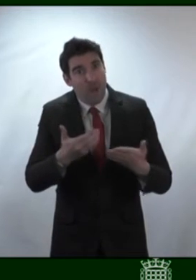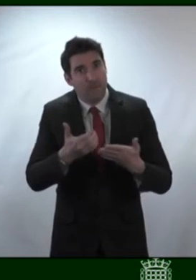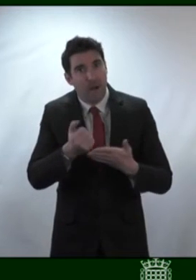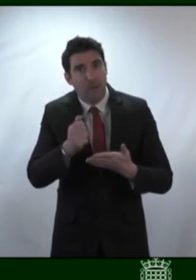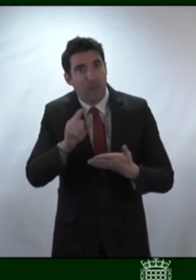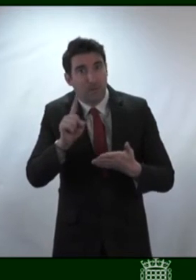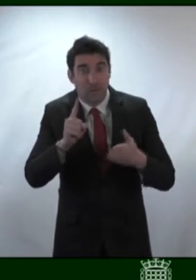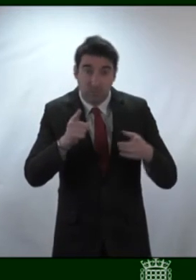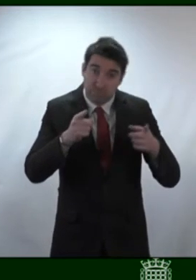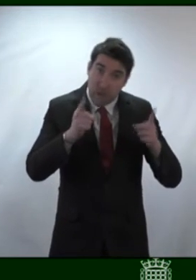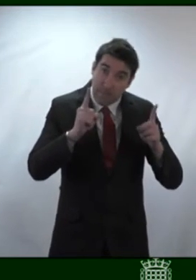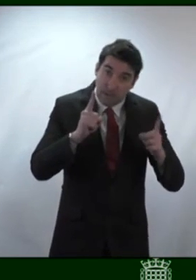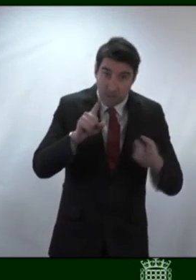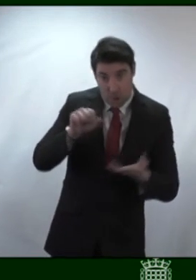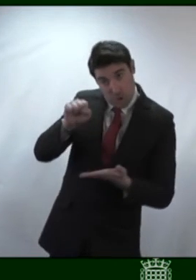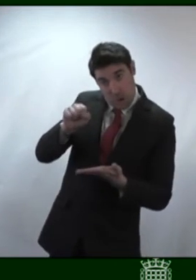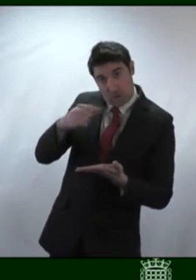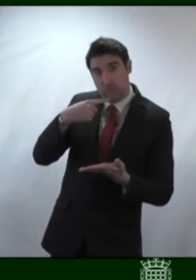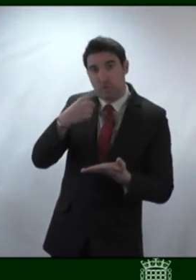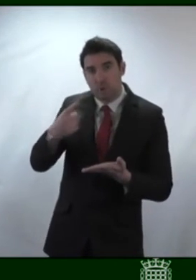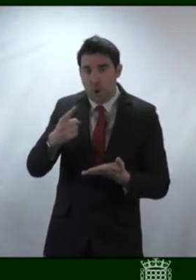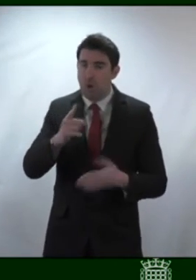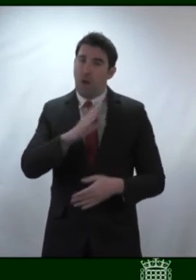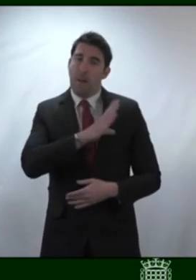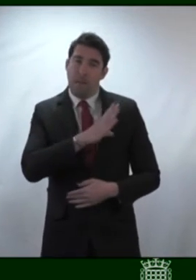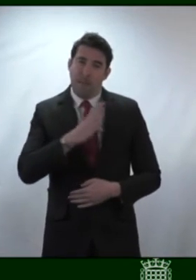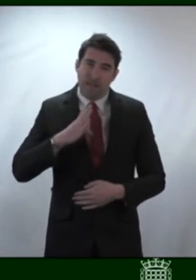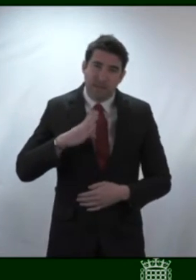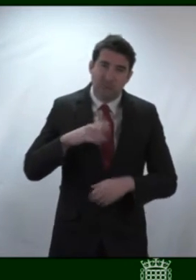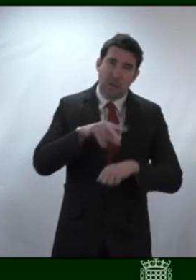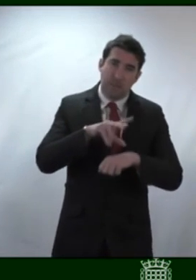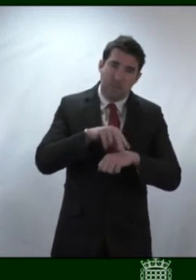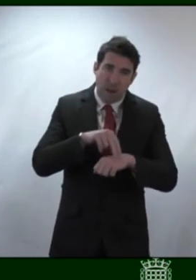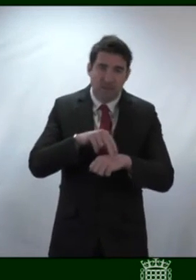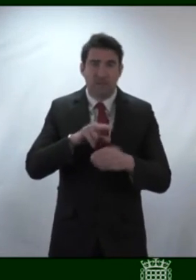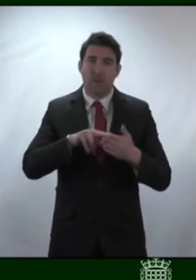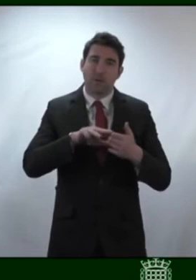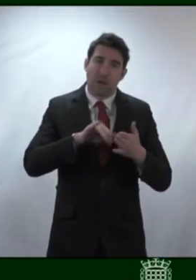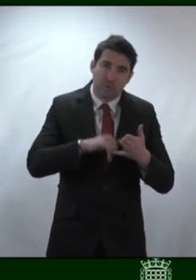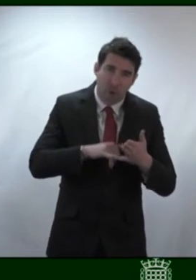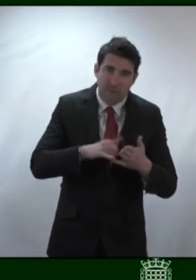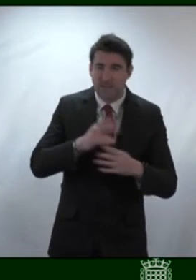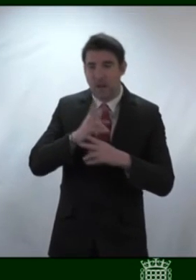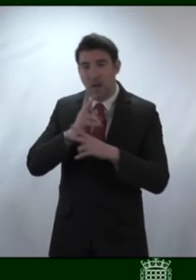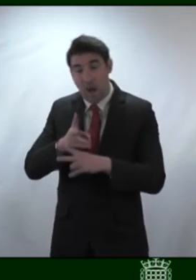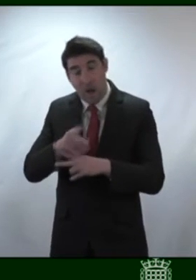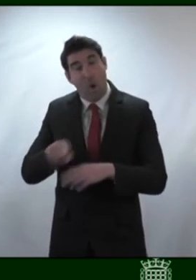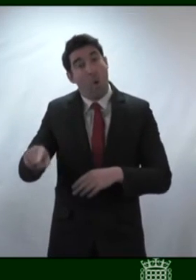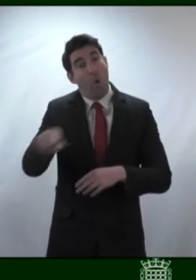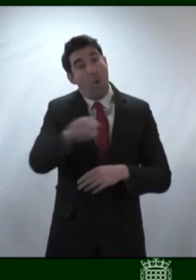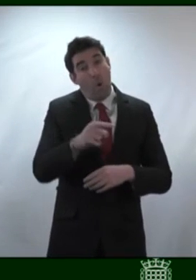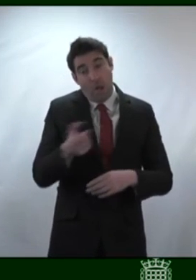police officers, careworkers and firefighters that they will get a pay freeze, Dominic Cummings has